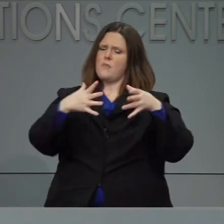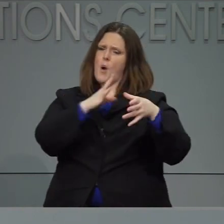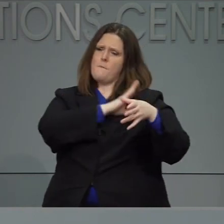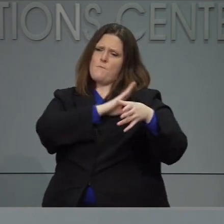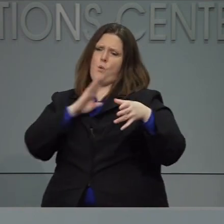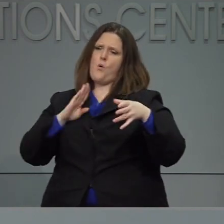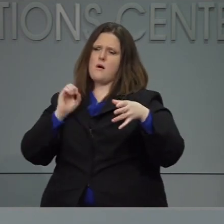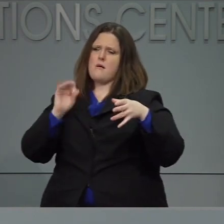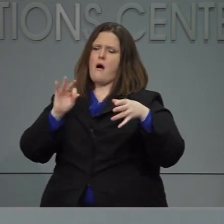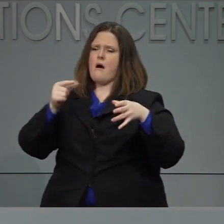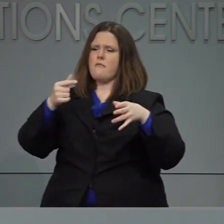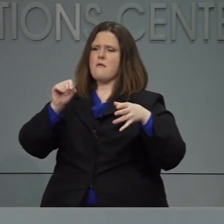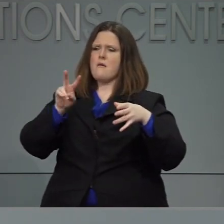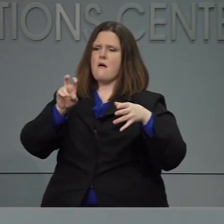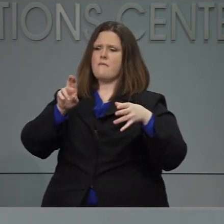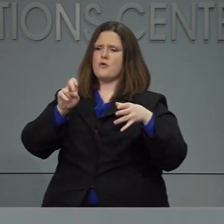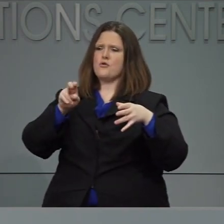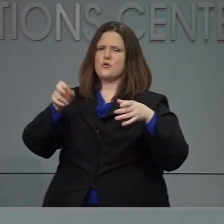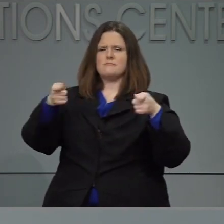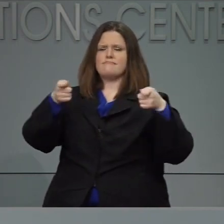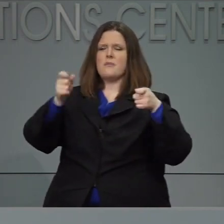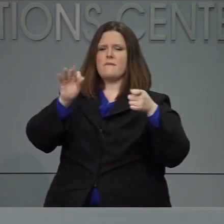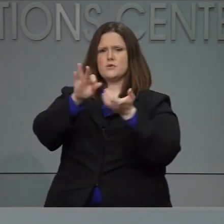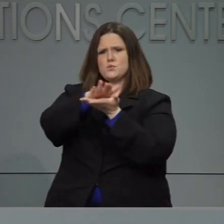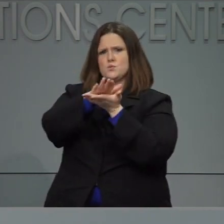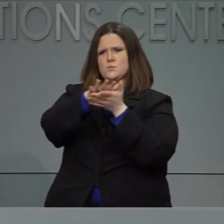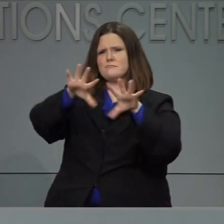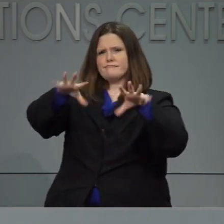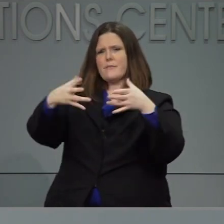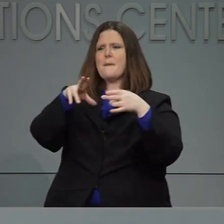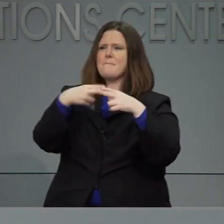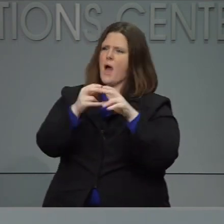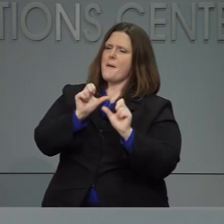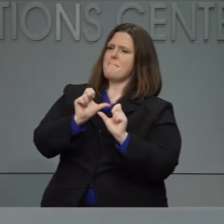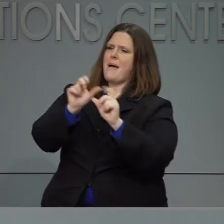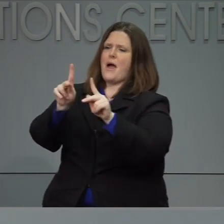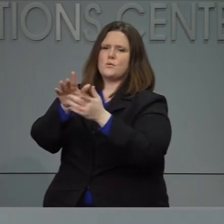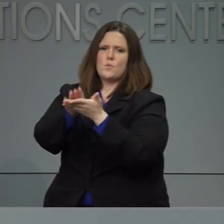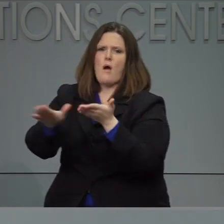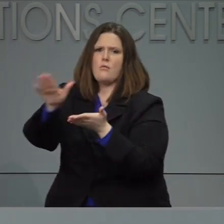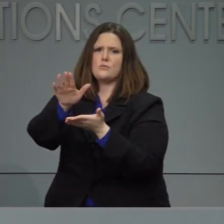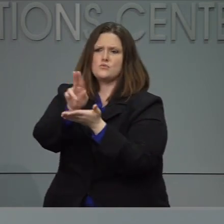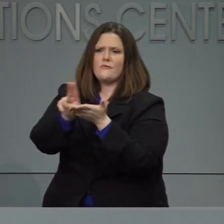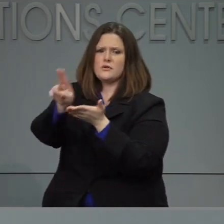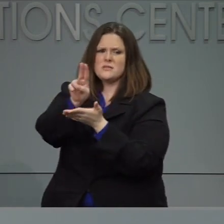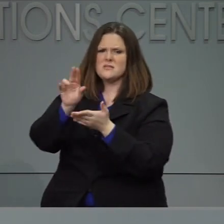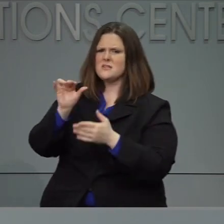DECISION LAST BRING ABOUT RETURNING TO CAMPUSES WAS THAT